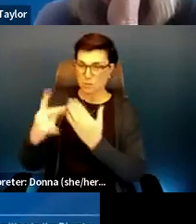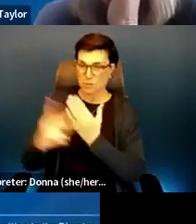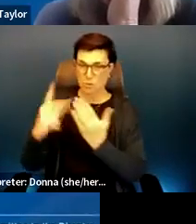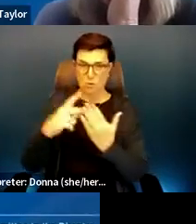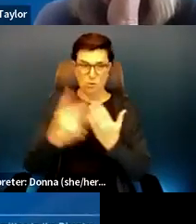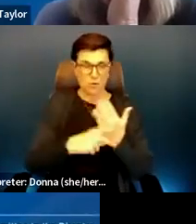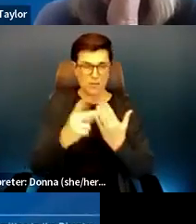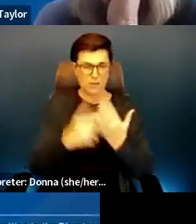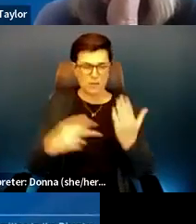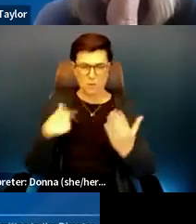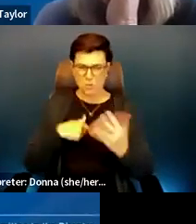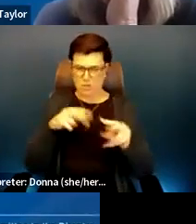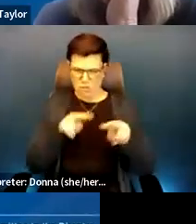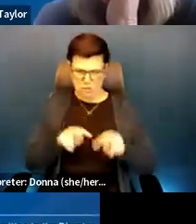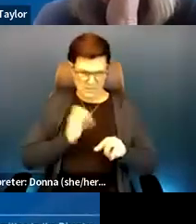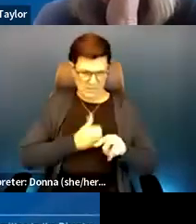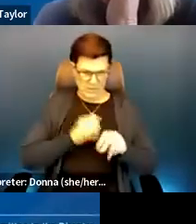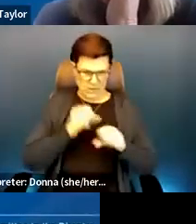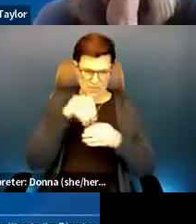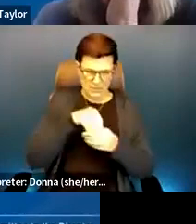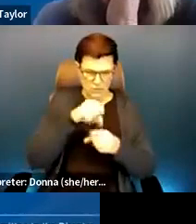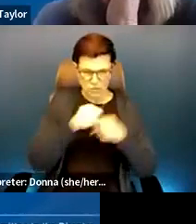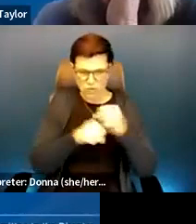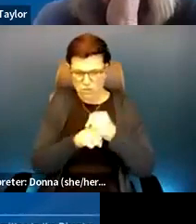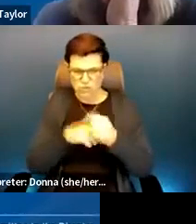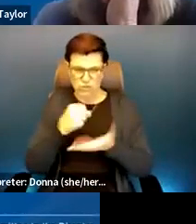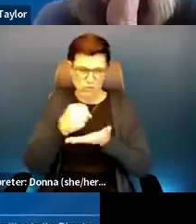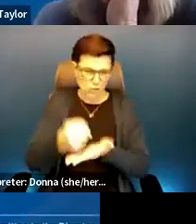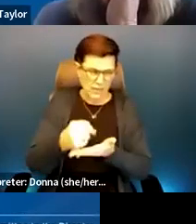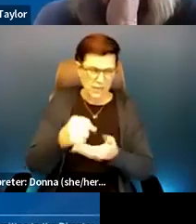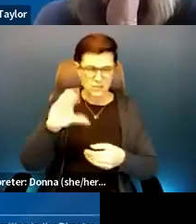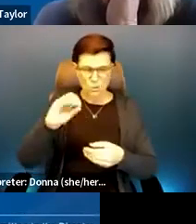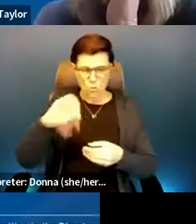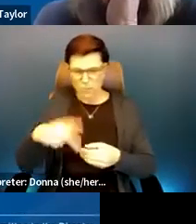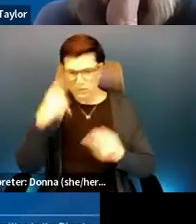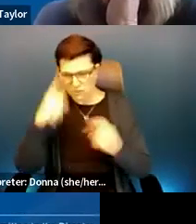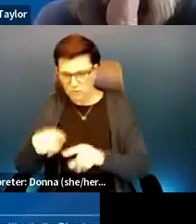of our infrastructure-related activities around grants and corporate agreements. It's not only this.